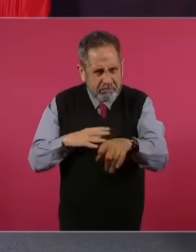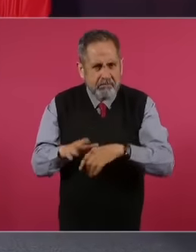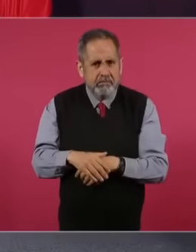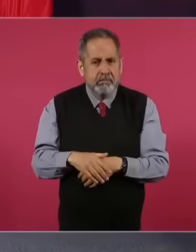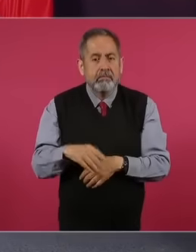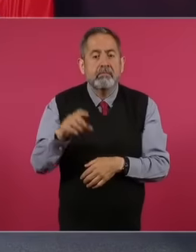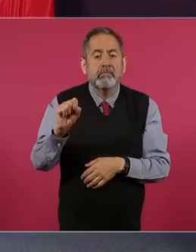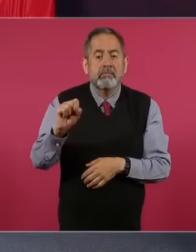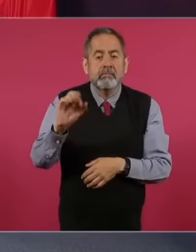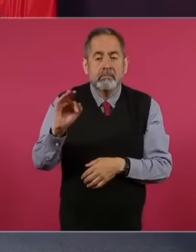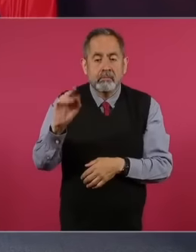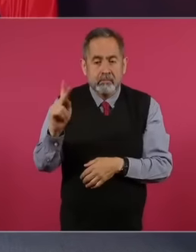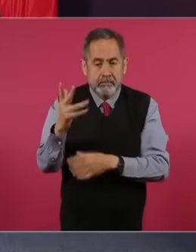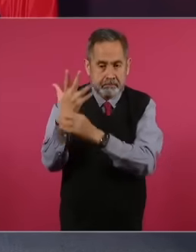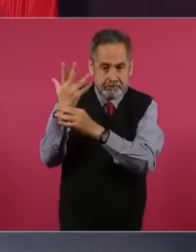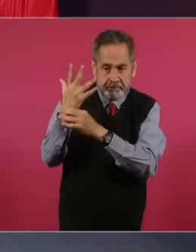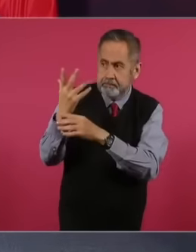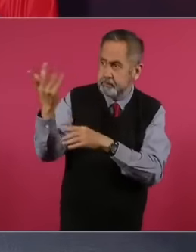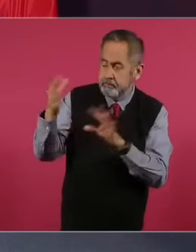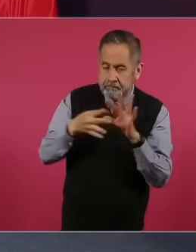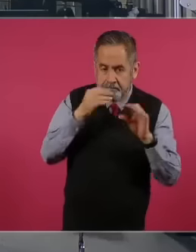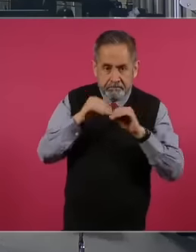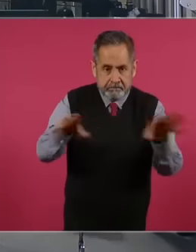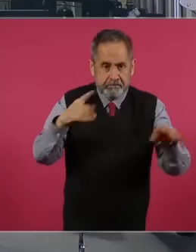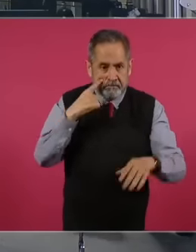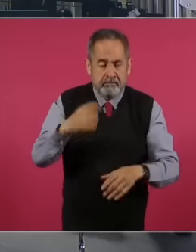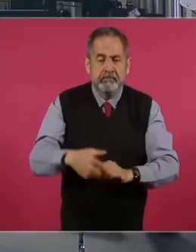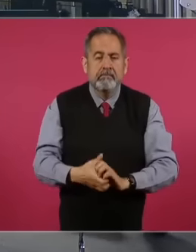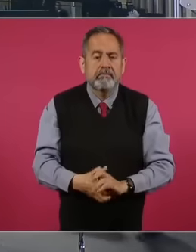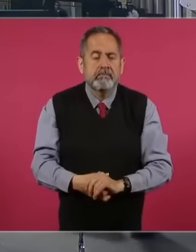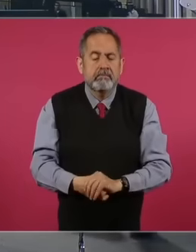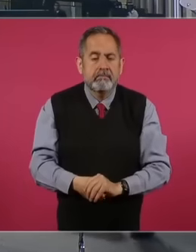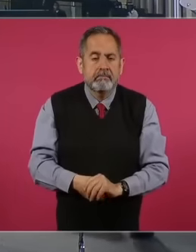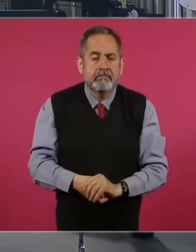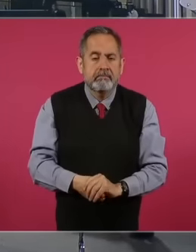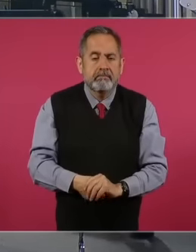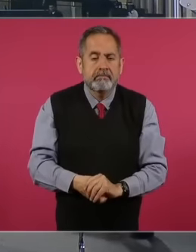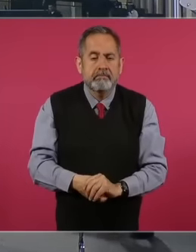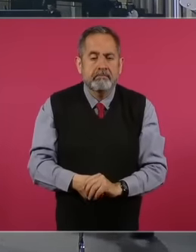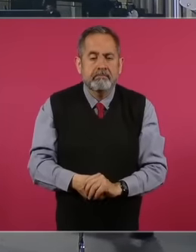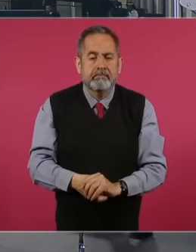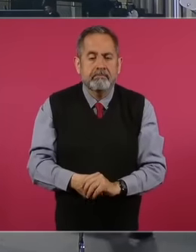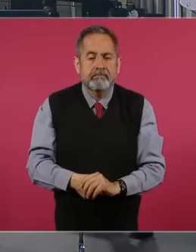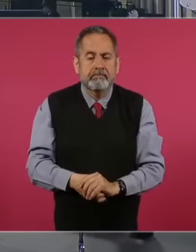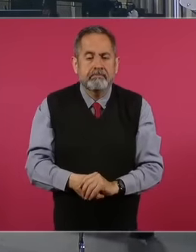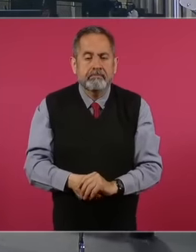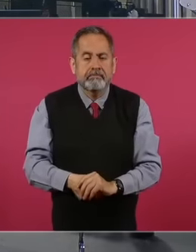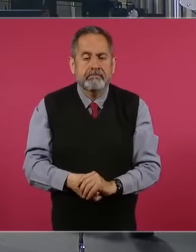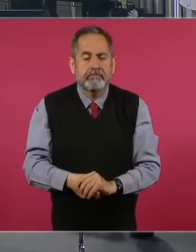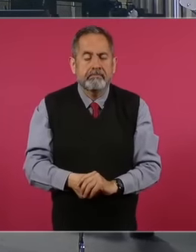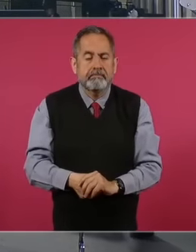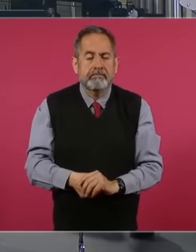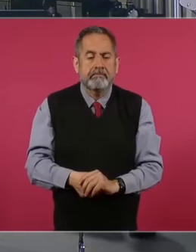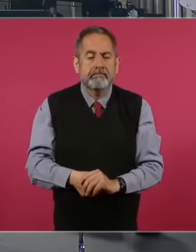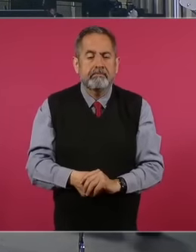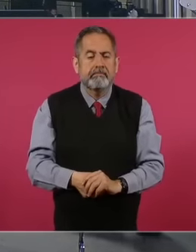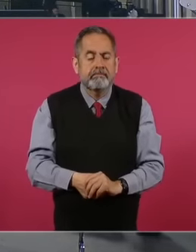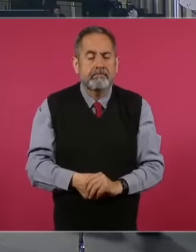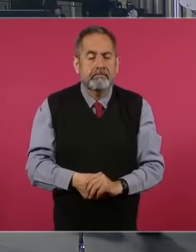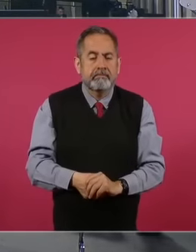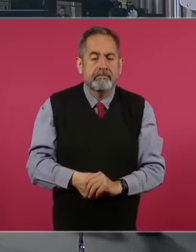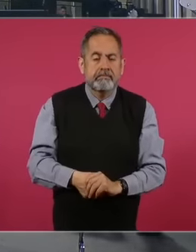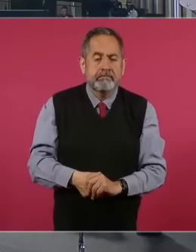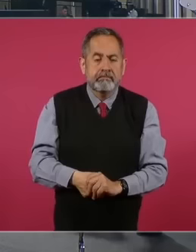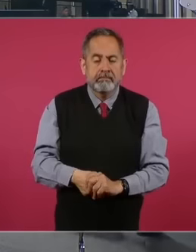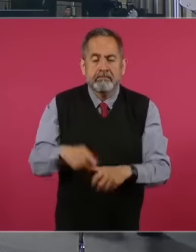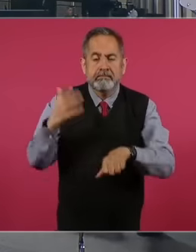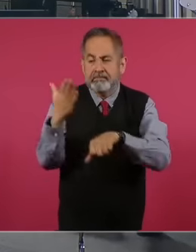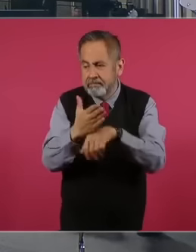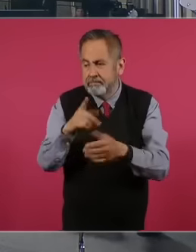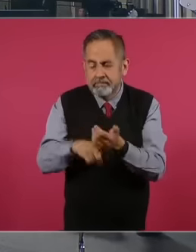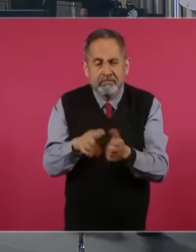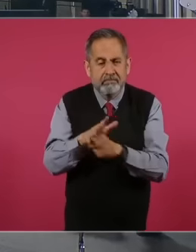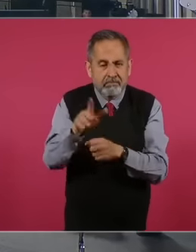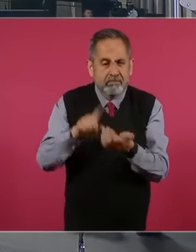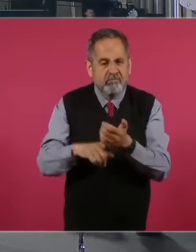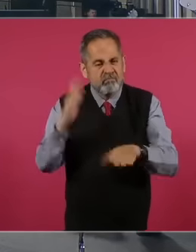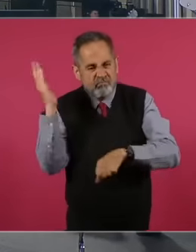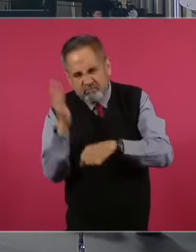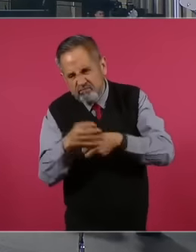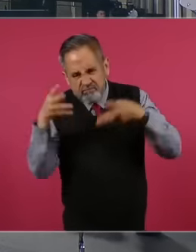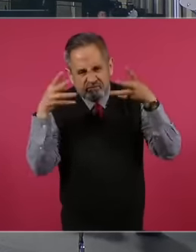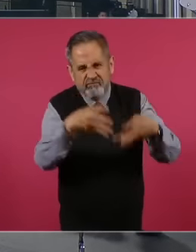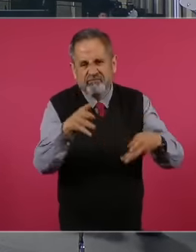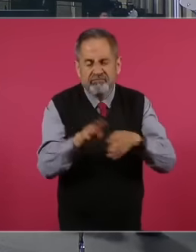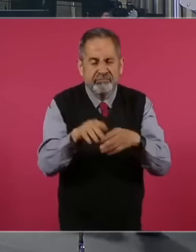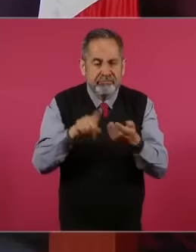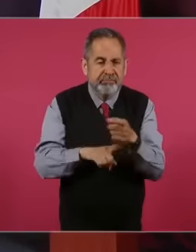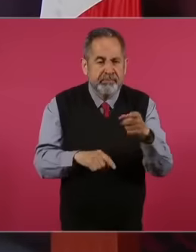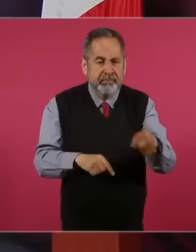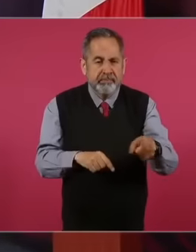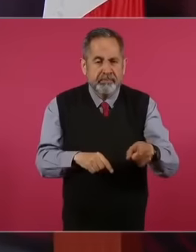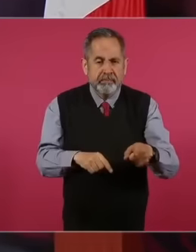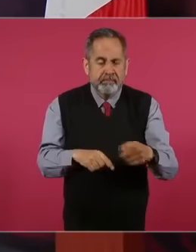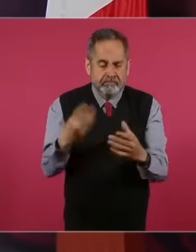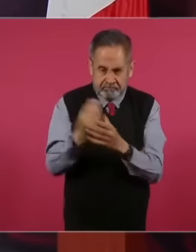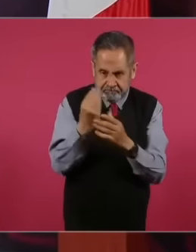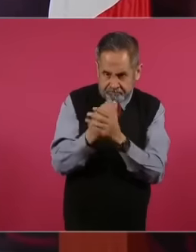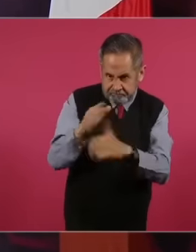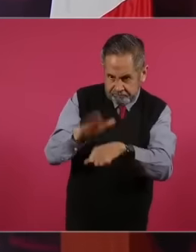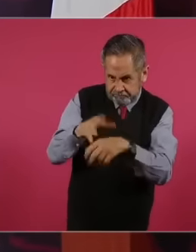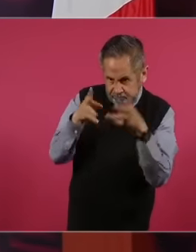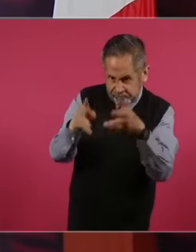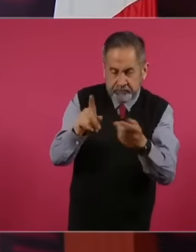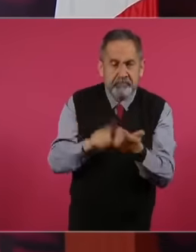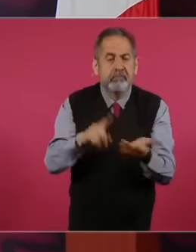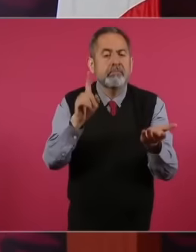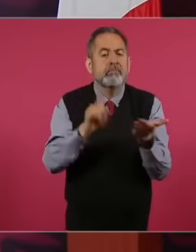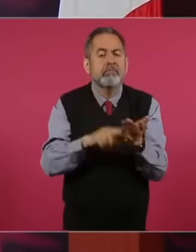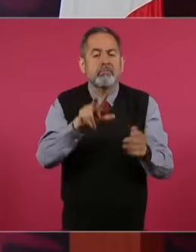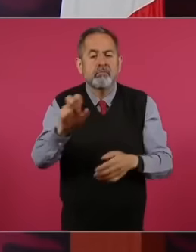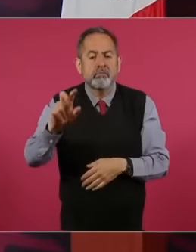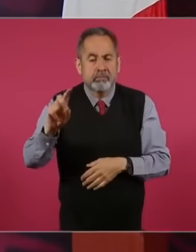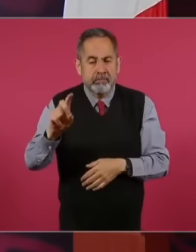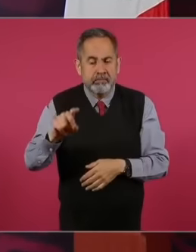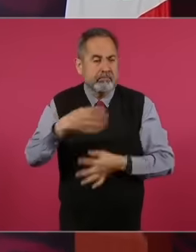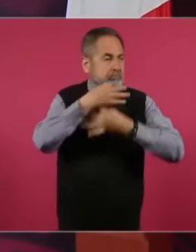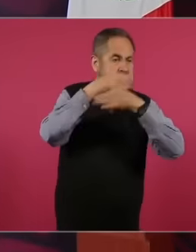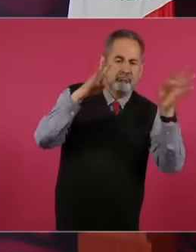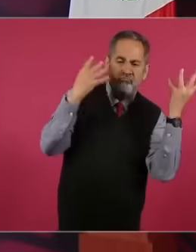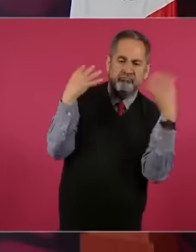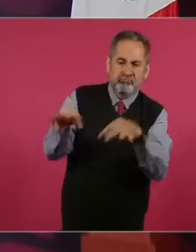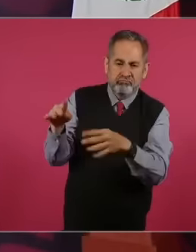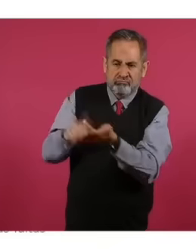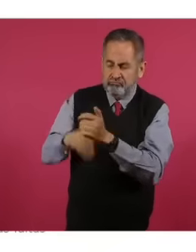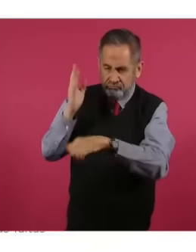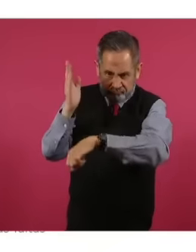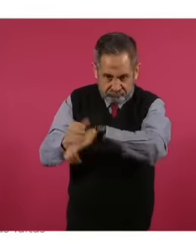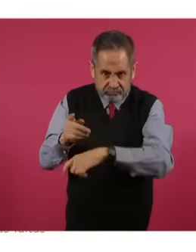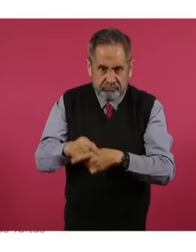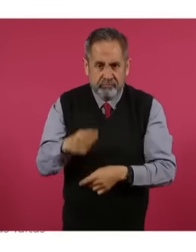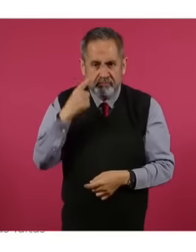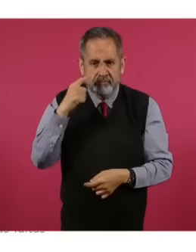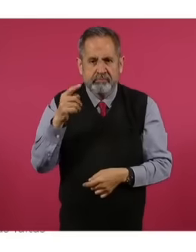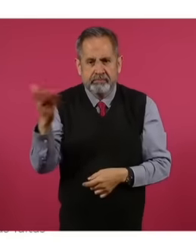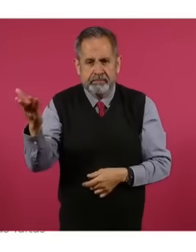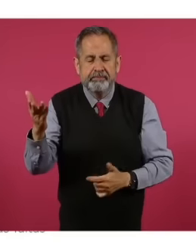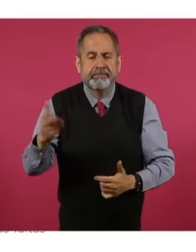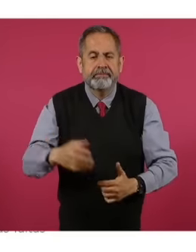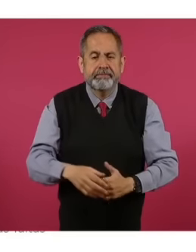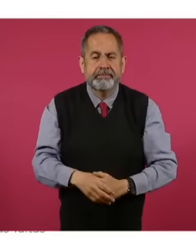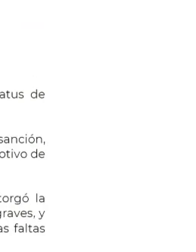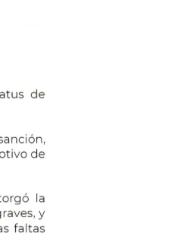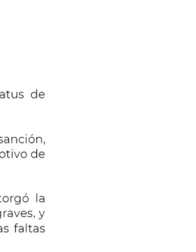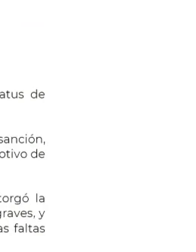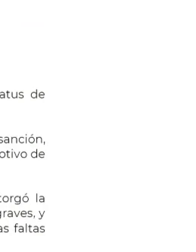public service type of sanctions private reprimand 1830 public reprimand 2444 dismissal